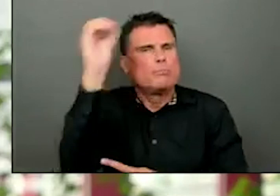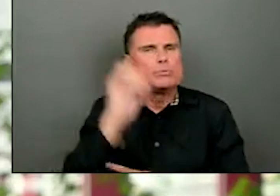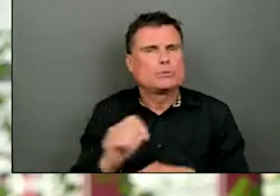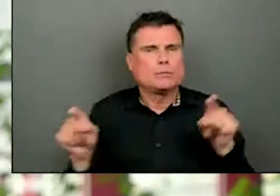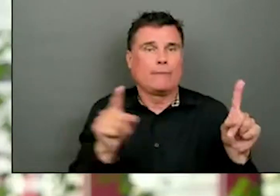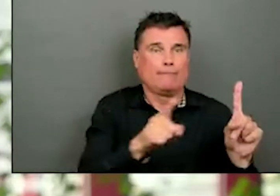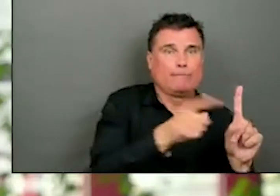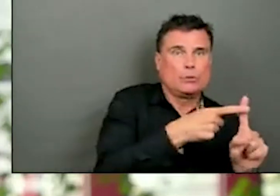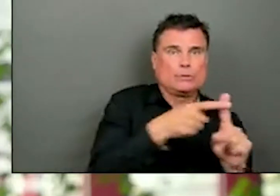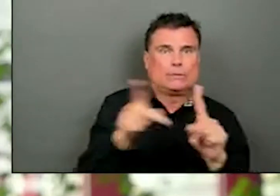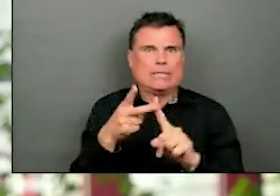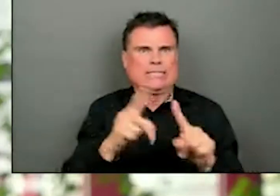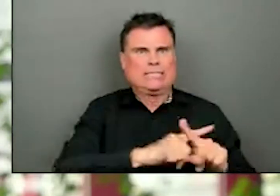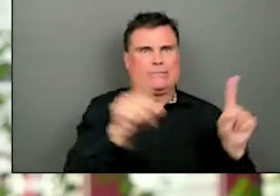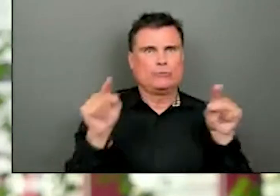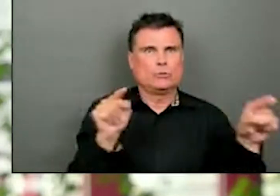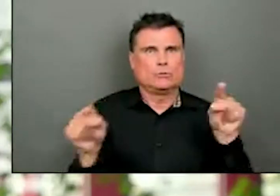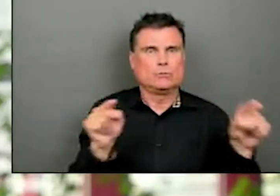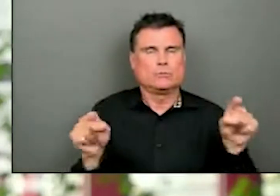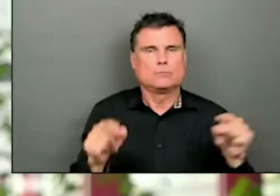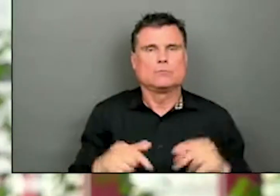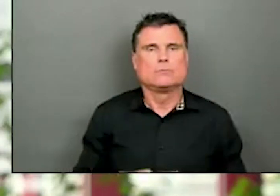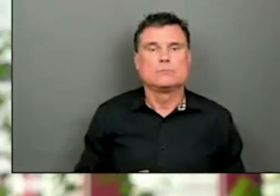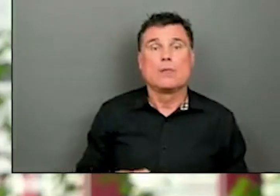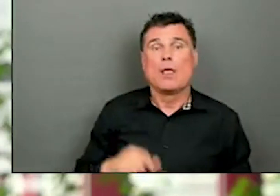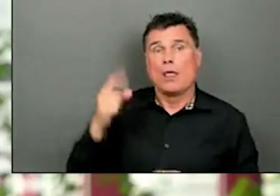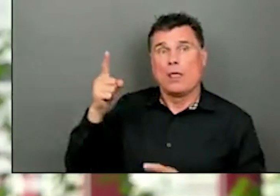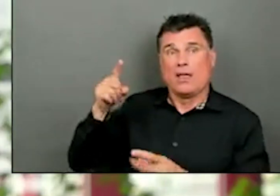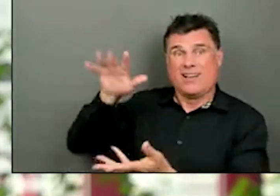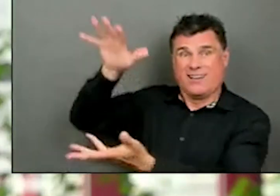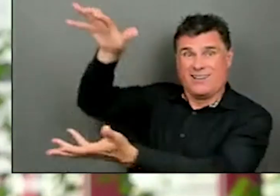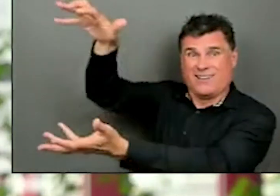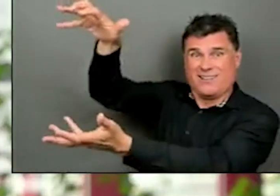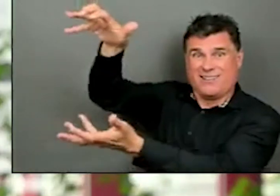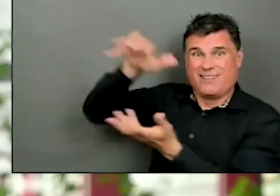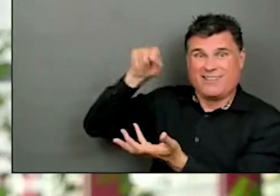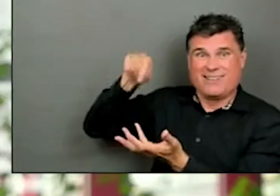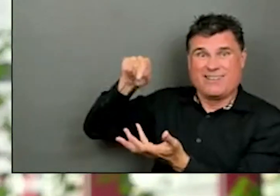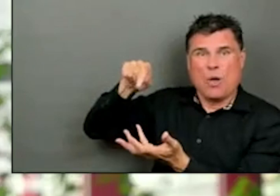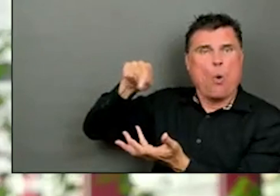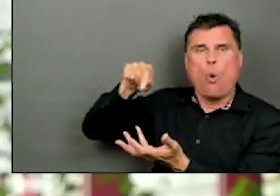and it's the supply of moderna making up for the lack of supply of size or basically wondering